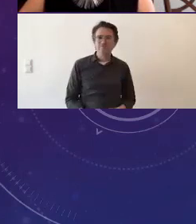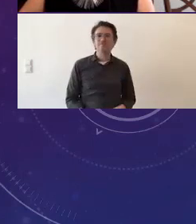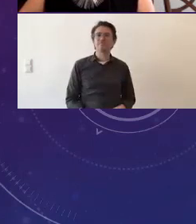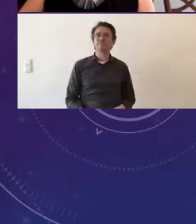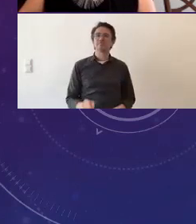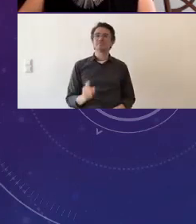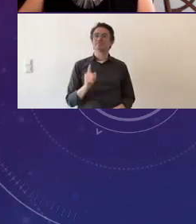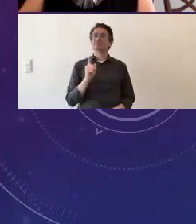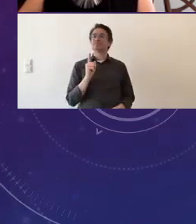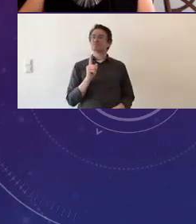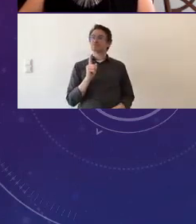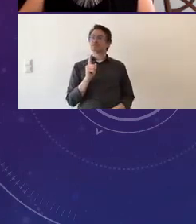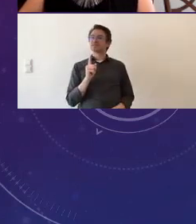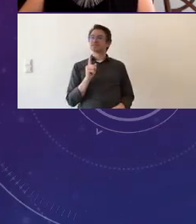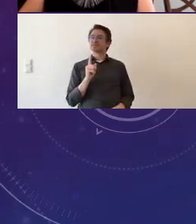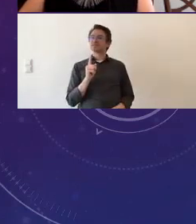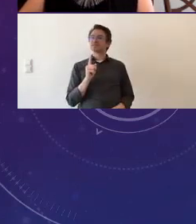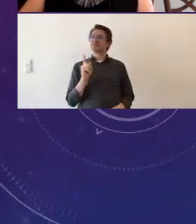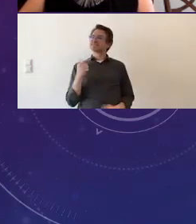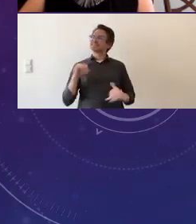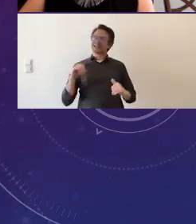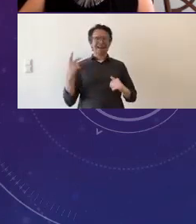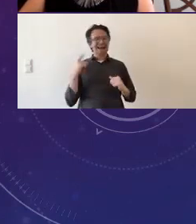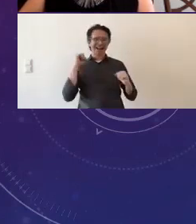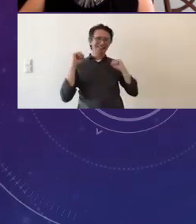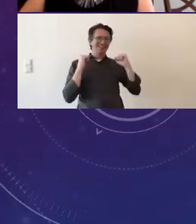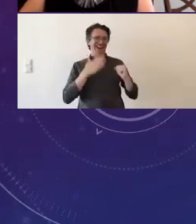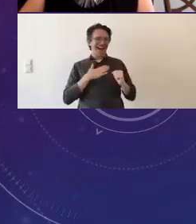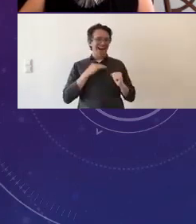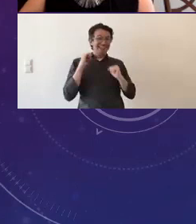and I was explaining that there are two different spectrums under each so under